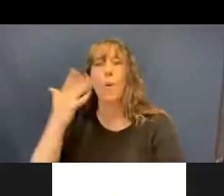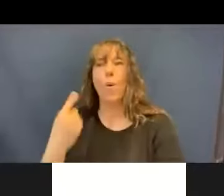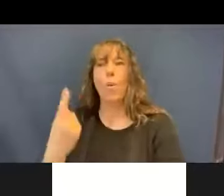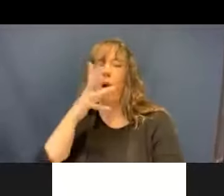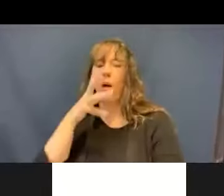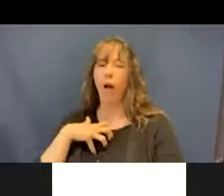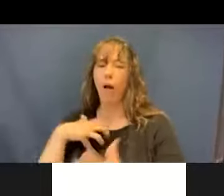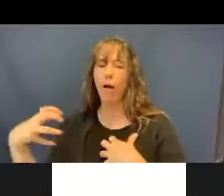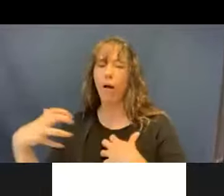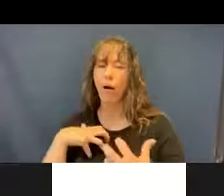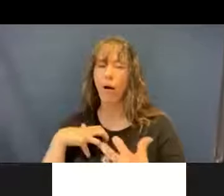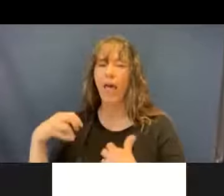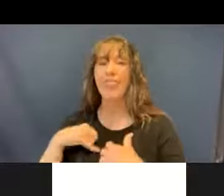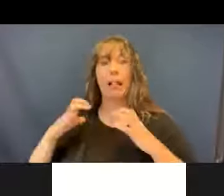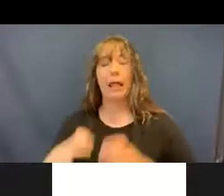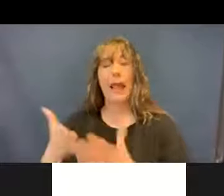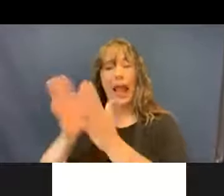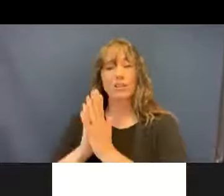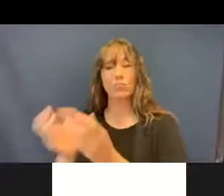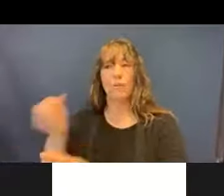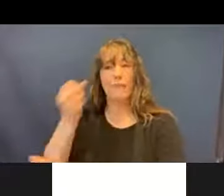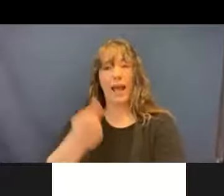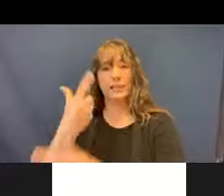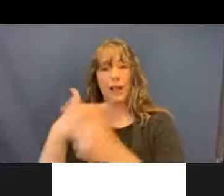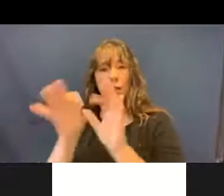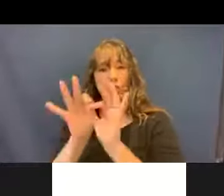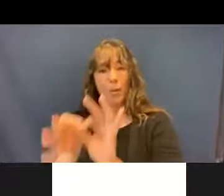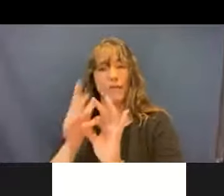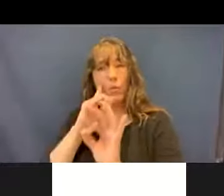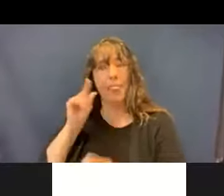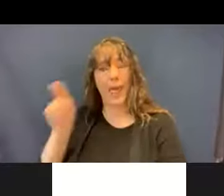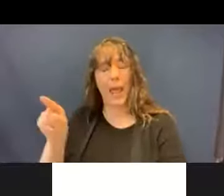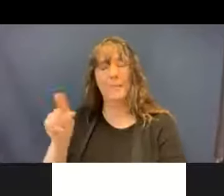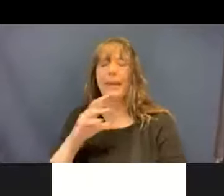their client had asked them to provide an interpreter for them. And what I think a lot